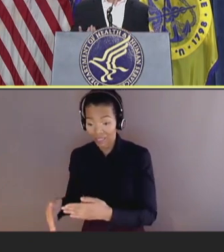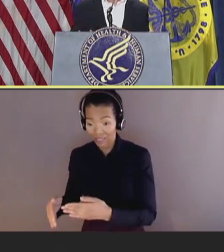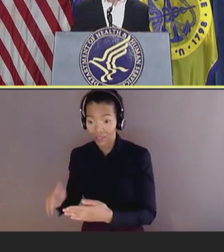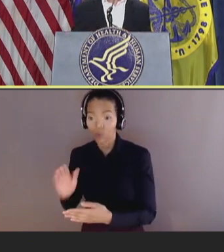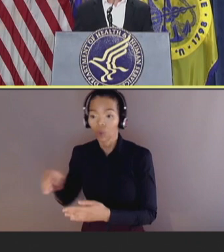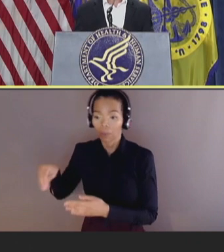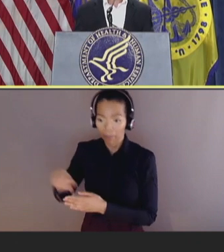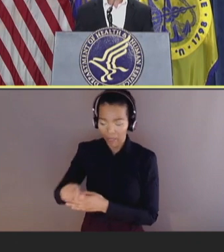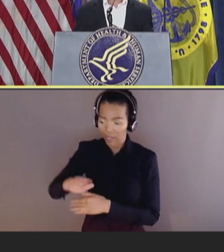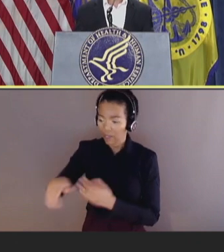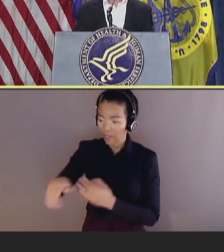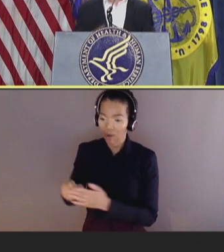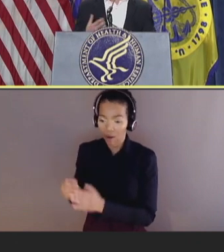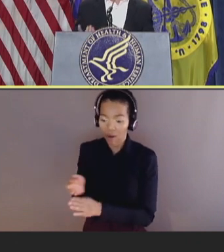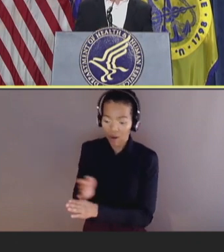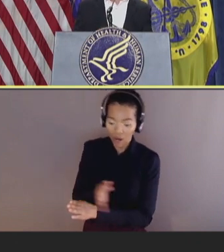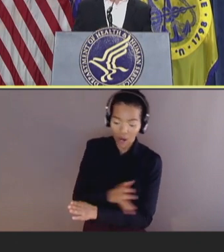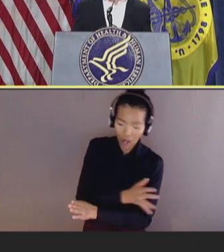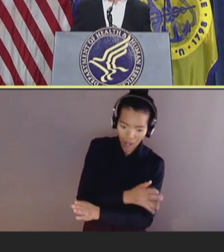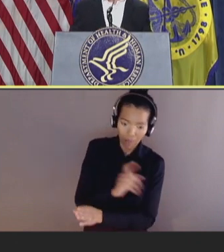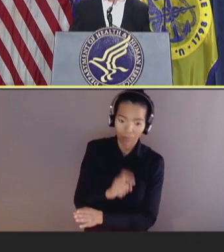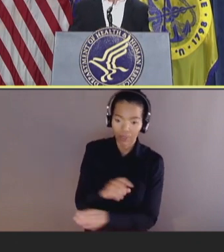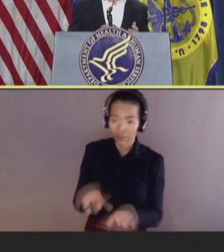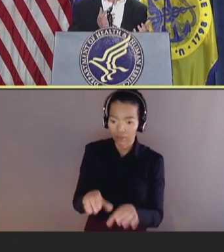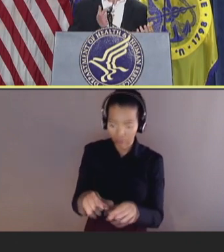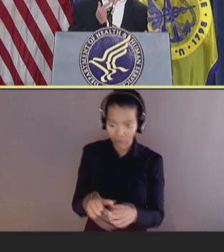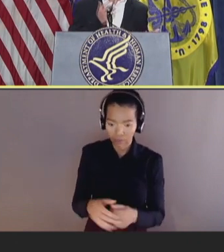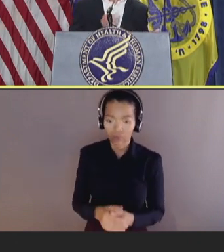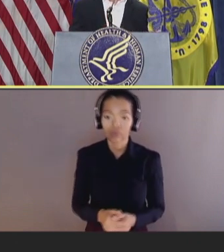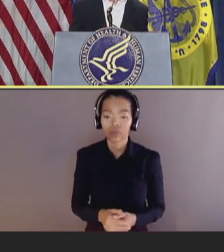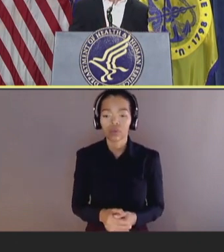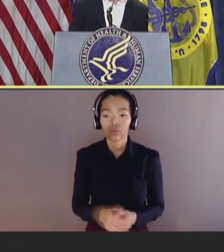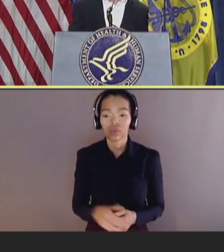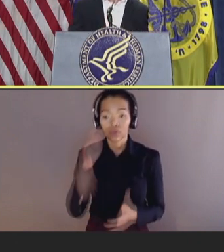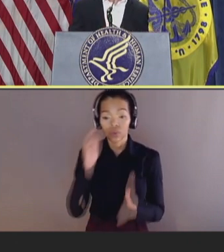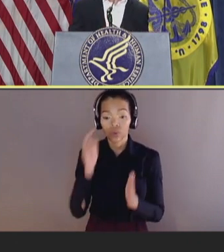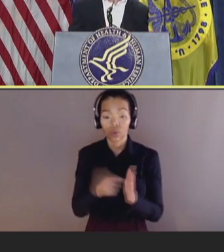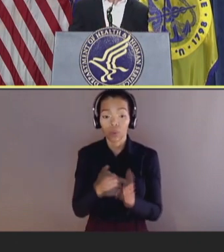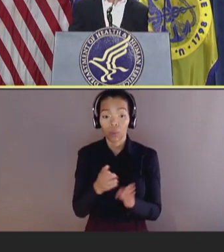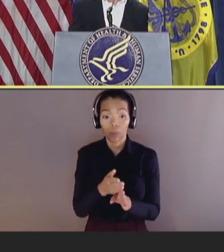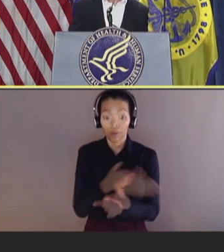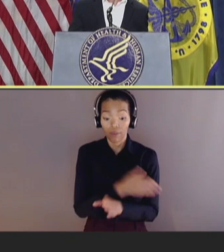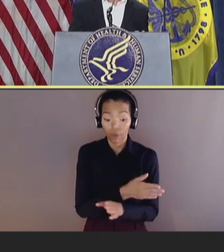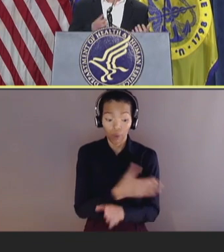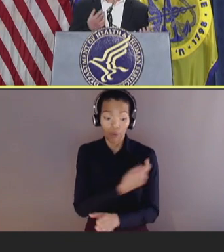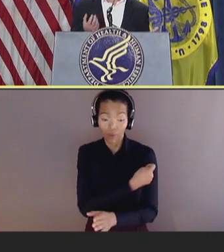these steps that they must encounter. You can see that before the vaccination process, a provider